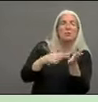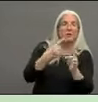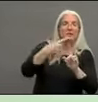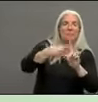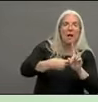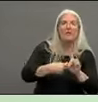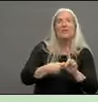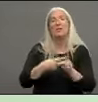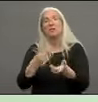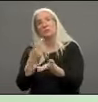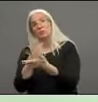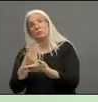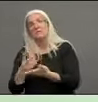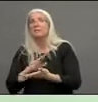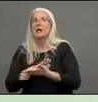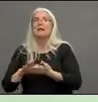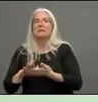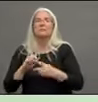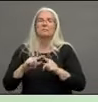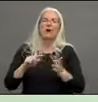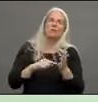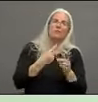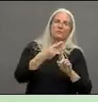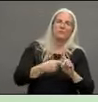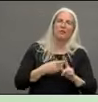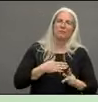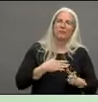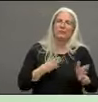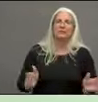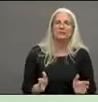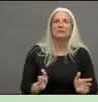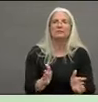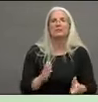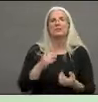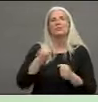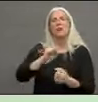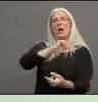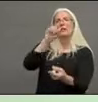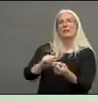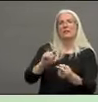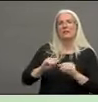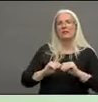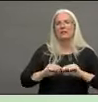Another question: There has been way too much confusion regarding who can get tested